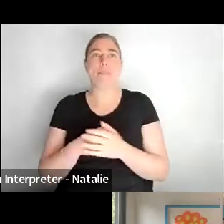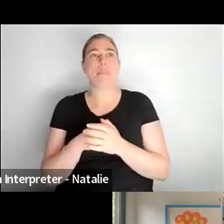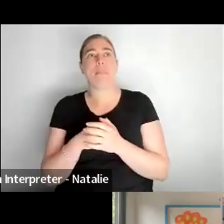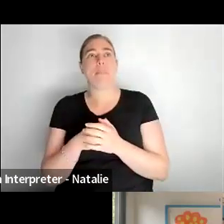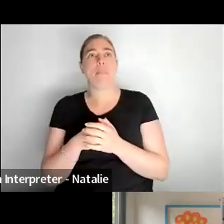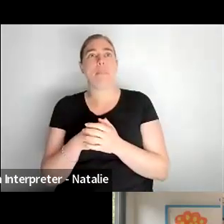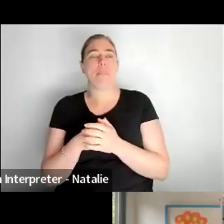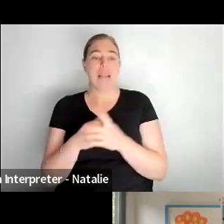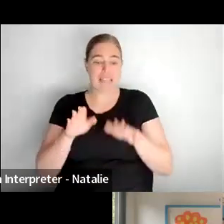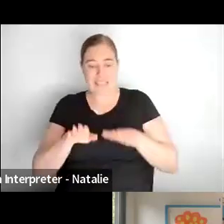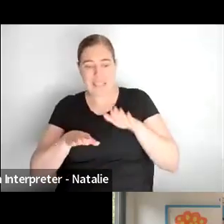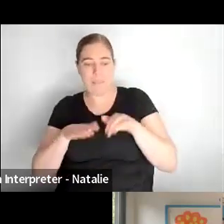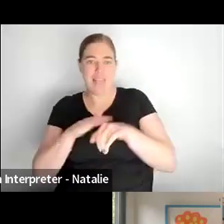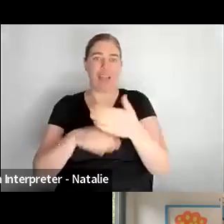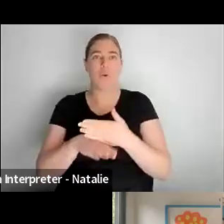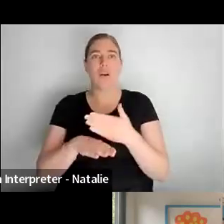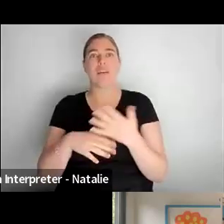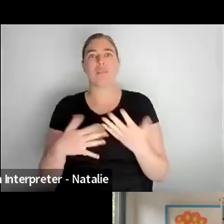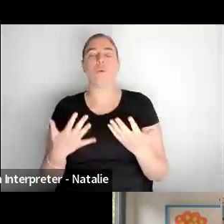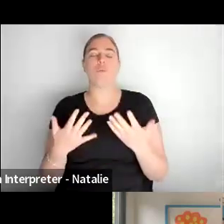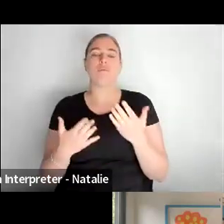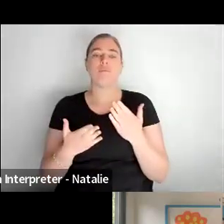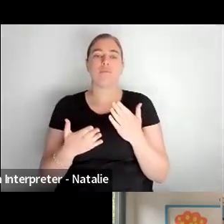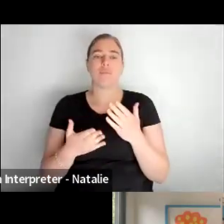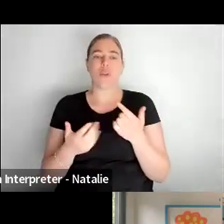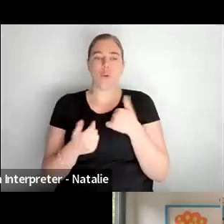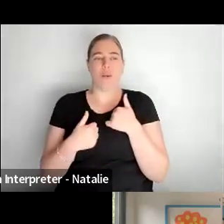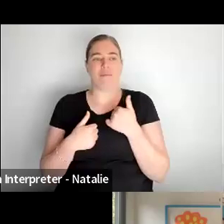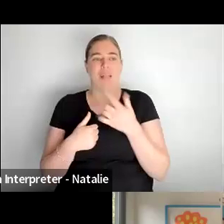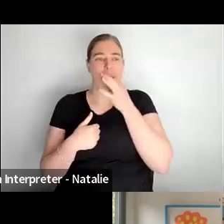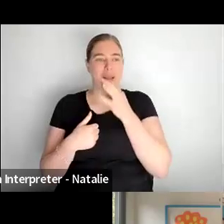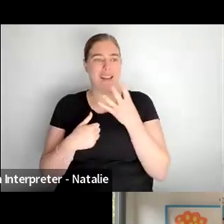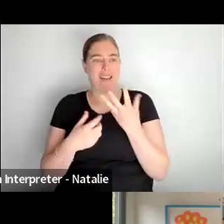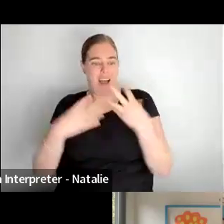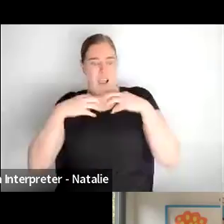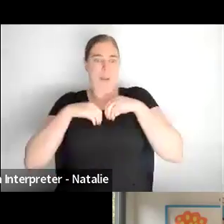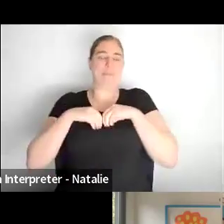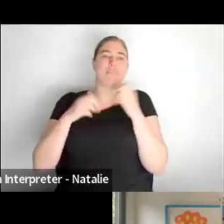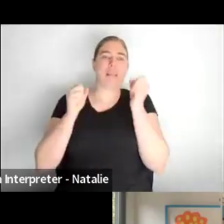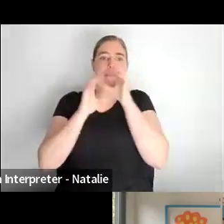as a stepping stone. So you catch the vibe on imagining these things happening, and it